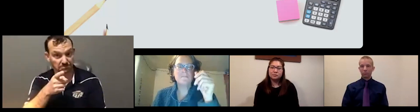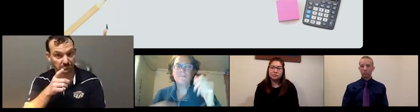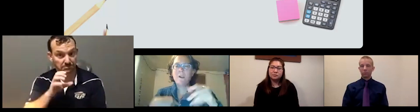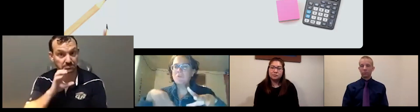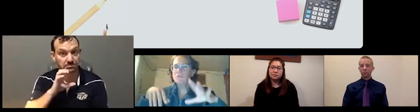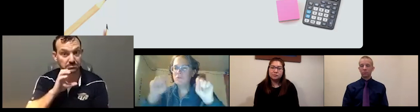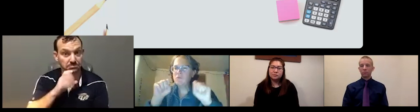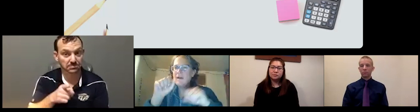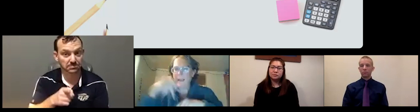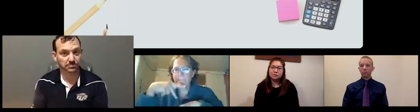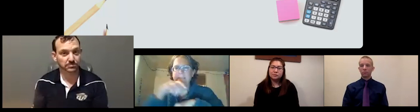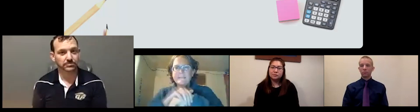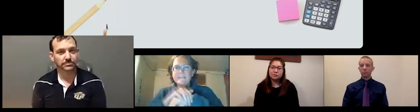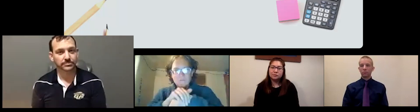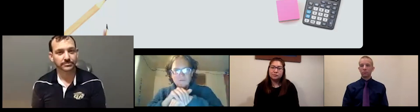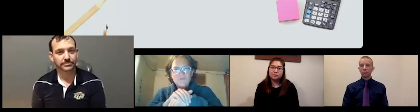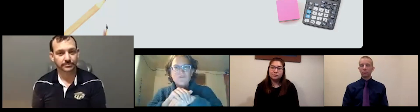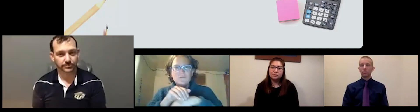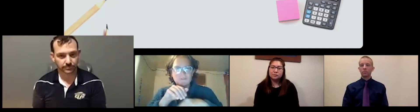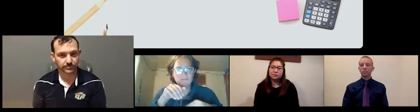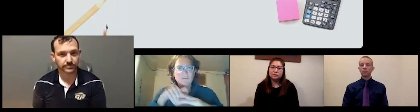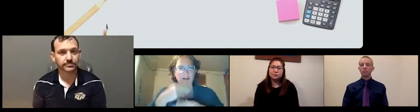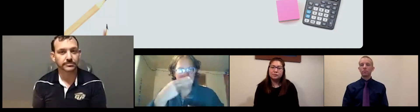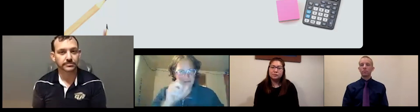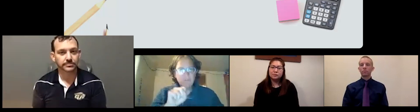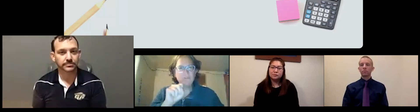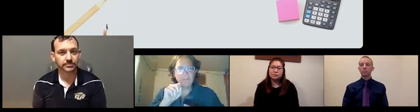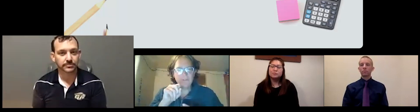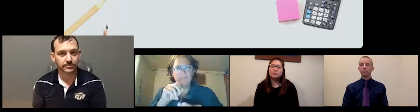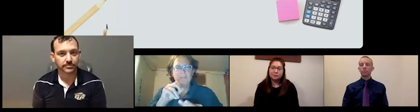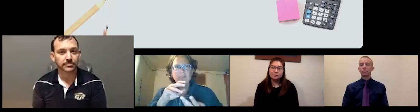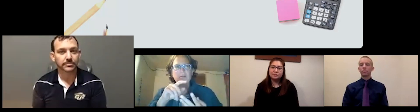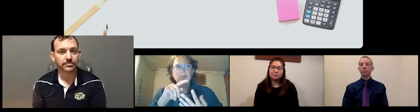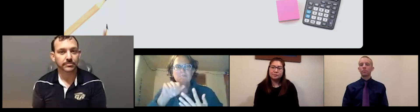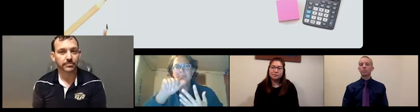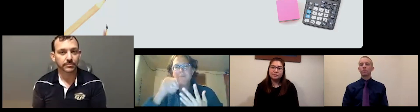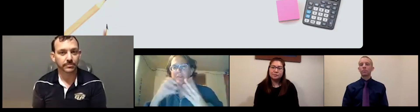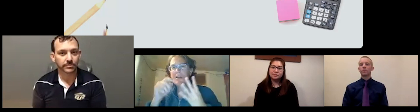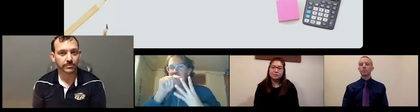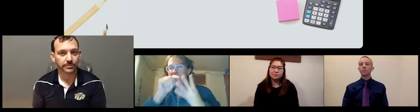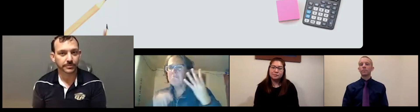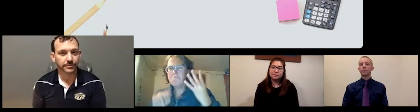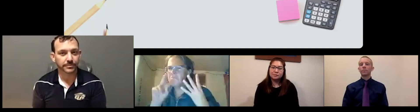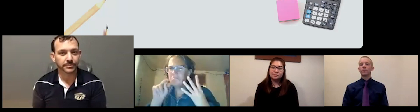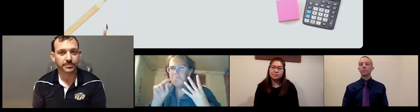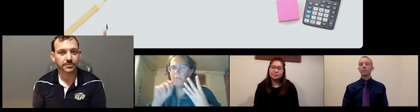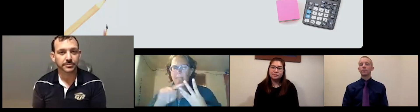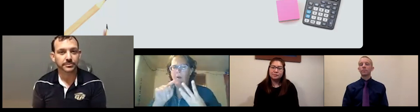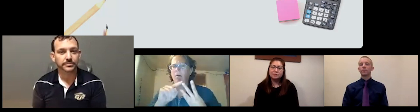I took AP English in high school. Other AP classes, no,